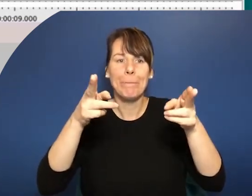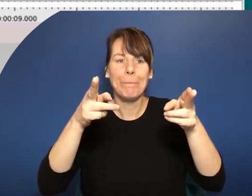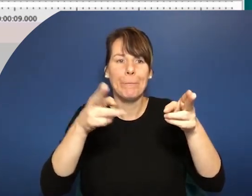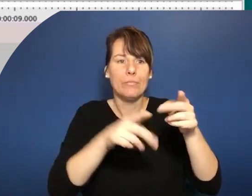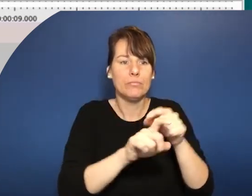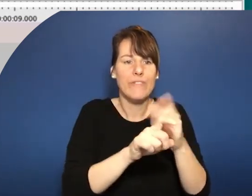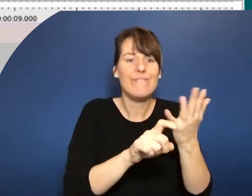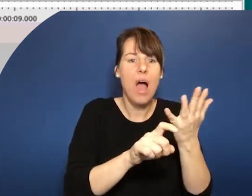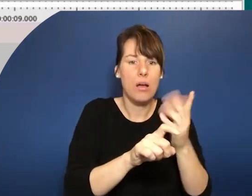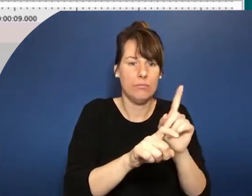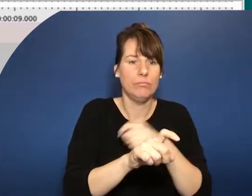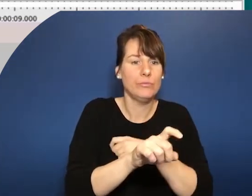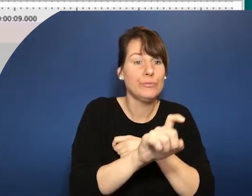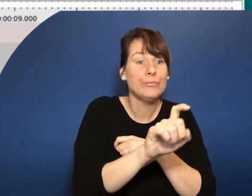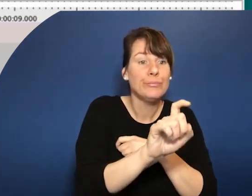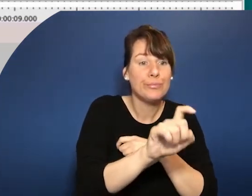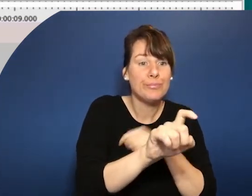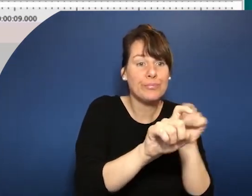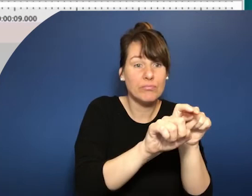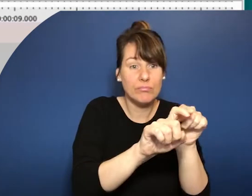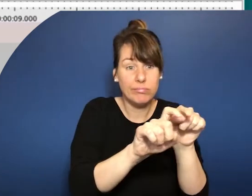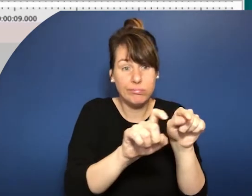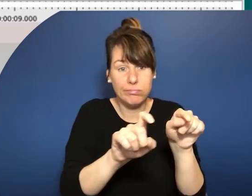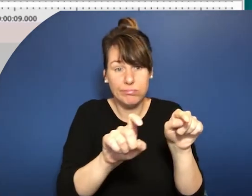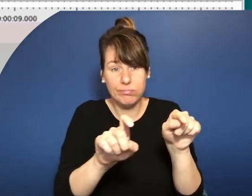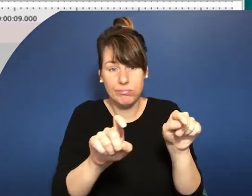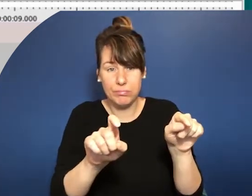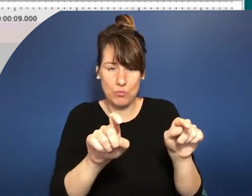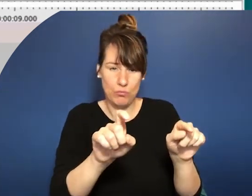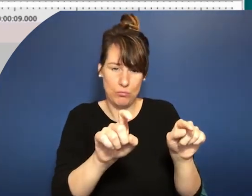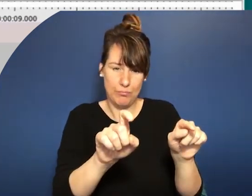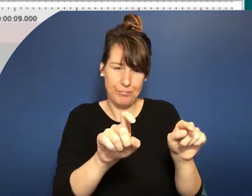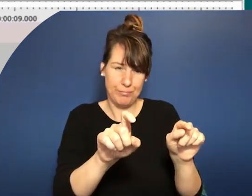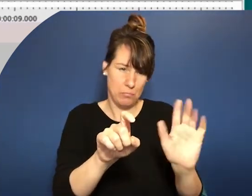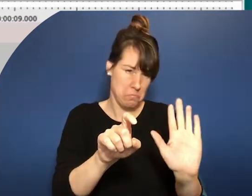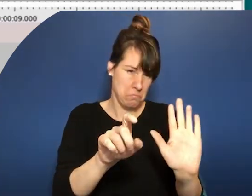As I said, this will be the first one, the first sign.